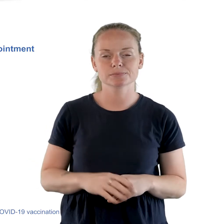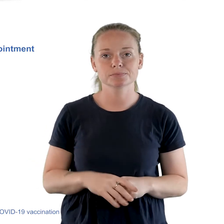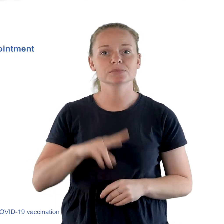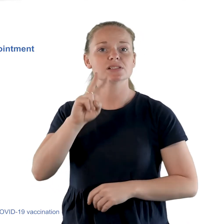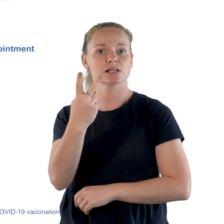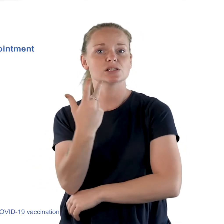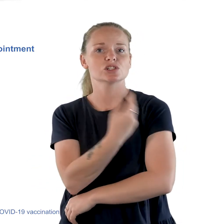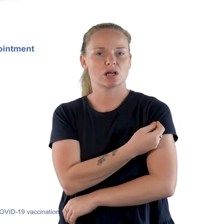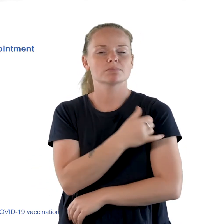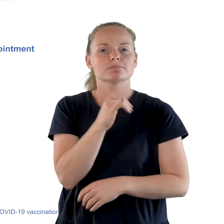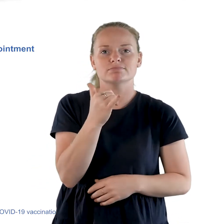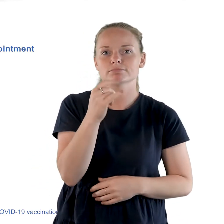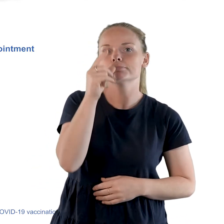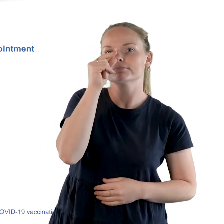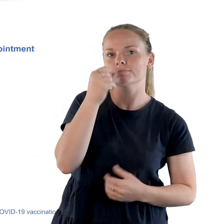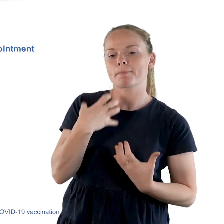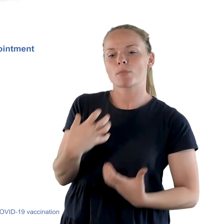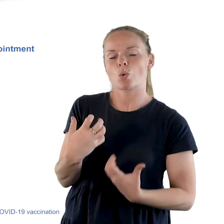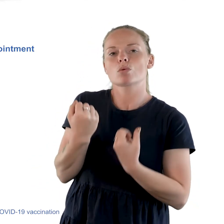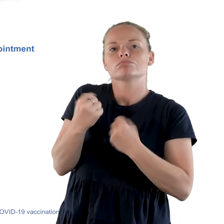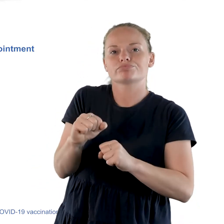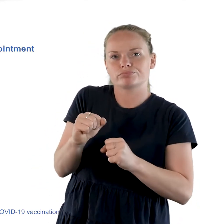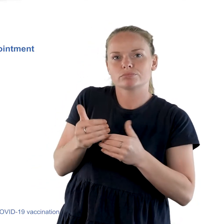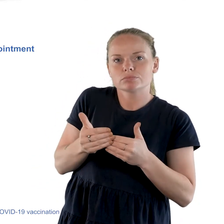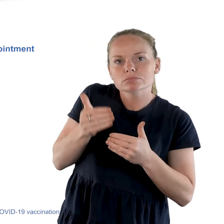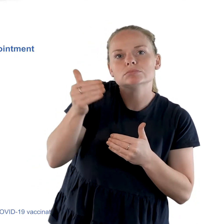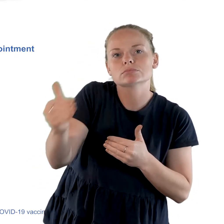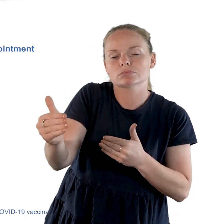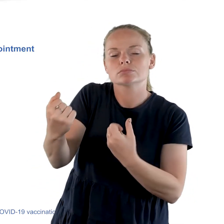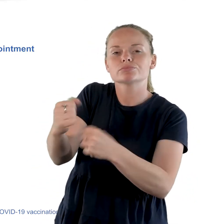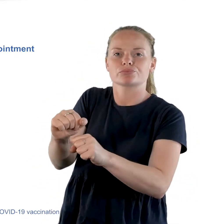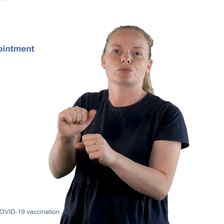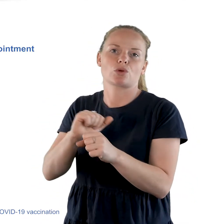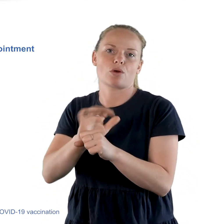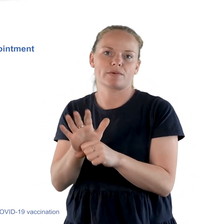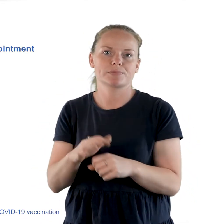The second dose will provide you with better protection against COVID-19.